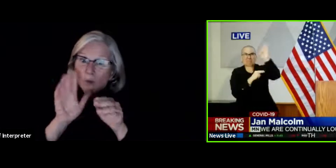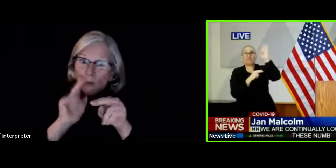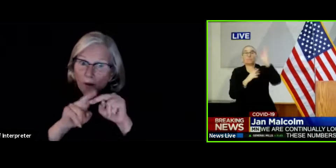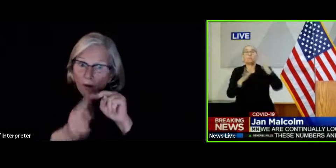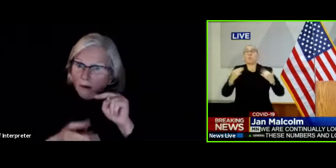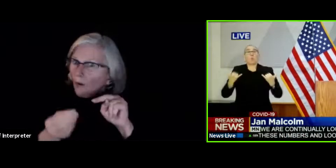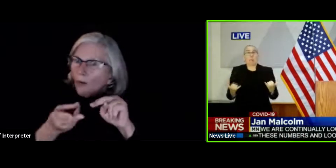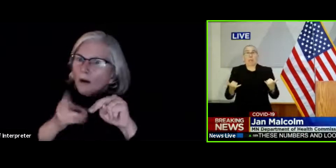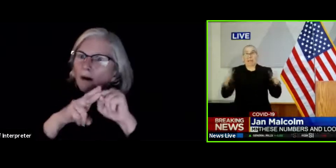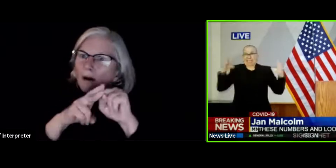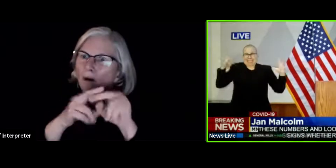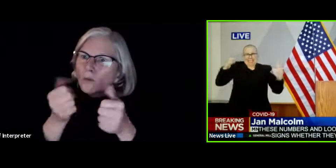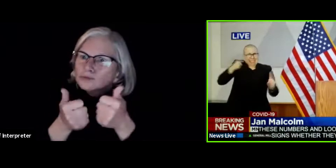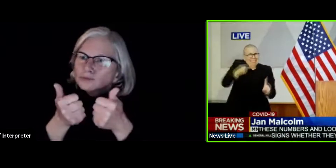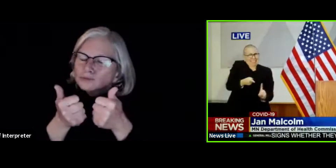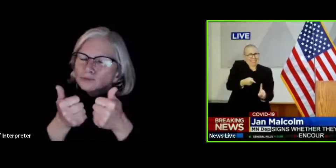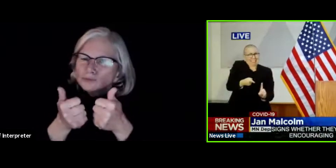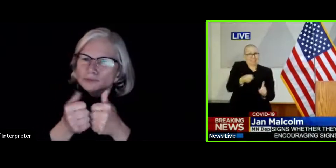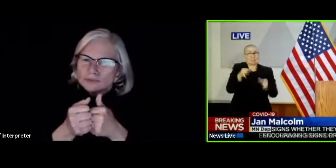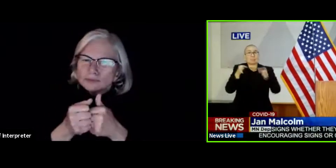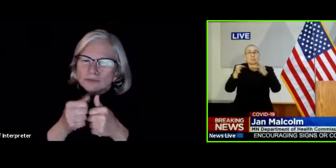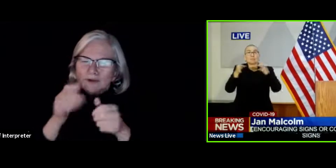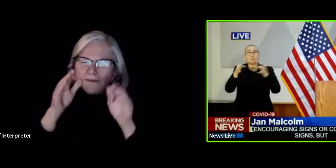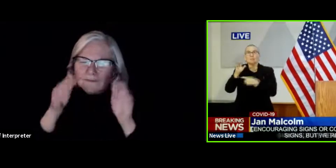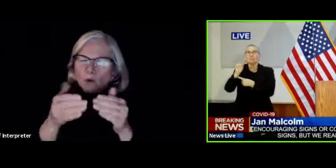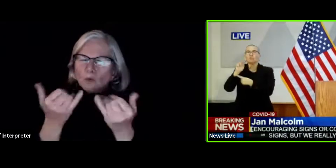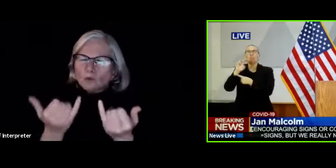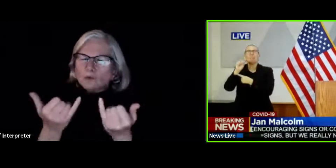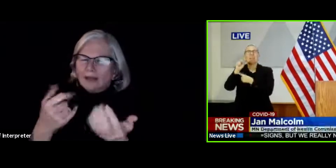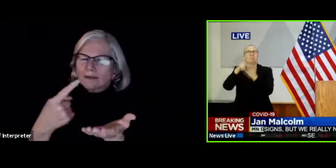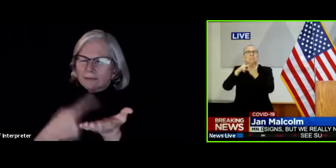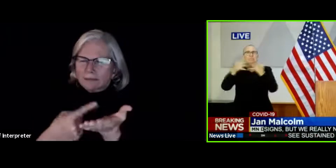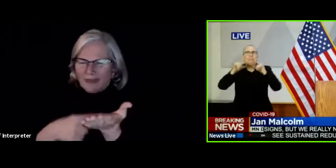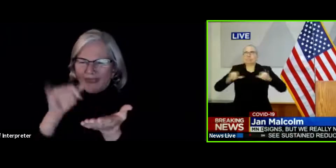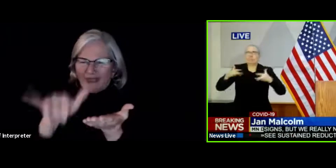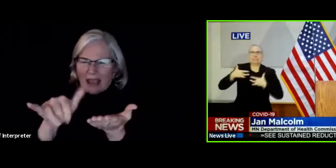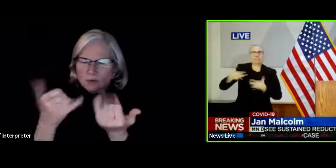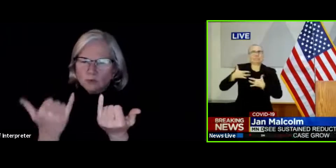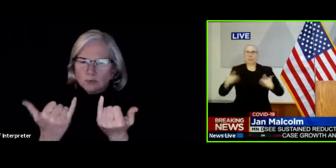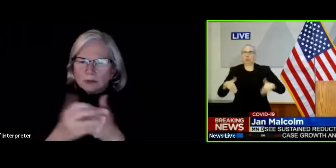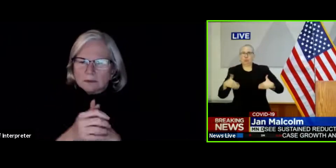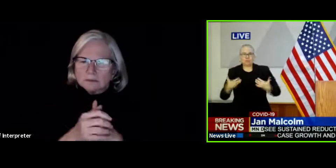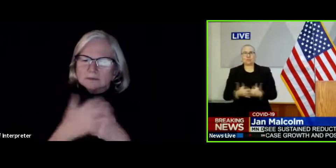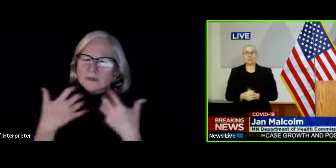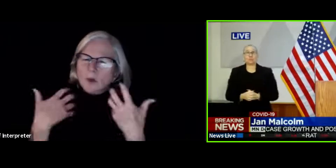SO WE JUST WANT TO PUT AGAIN THIS KIND OF COMPLETE PICTURE OF THE COURSE OF THE PANDEMIC IN FRONT OF YOU